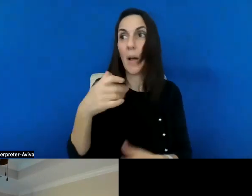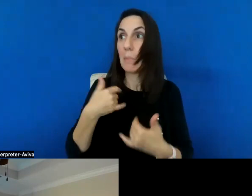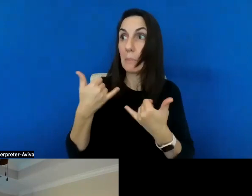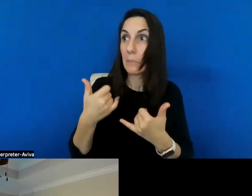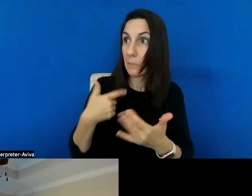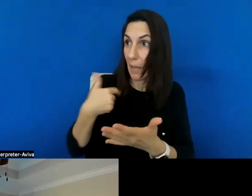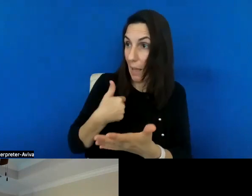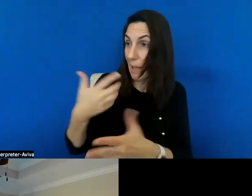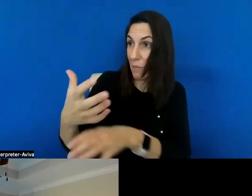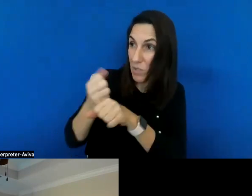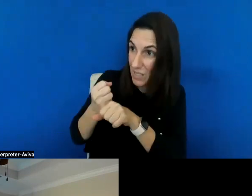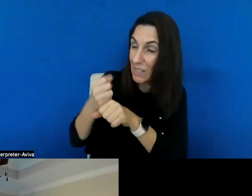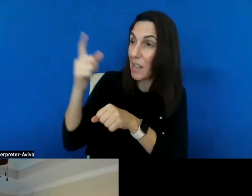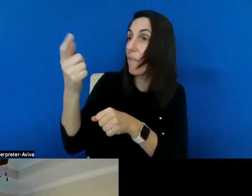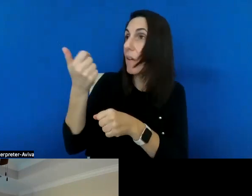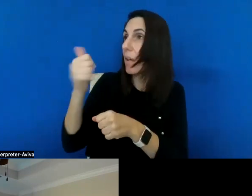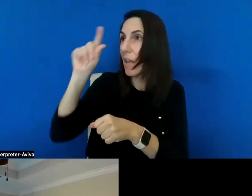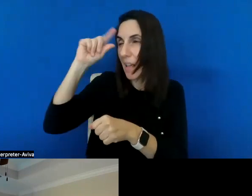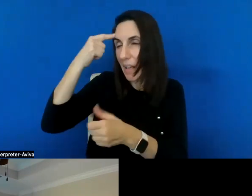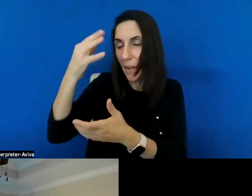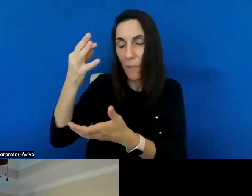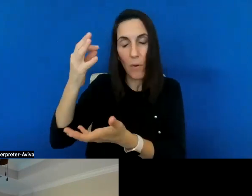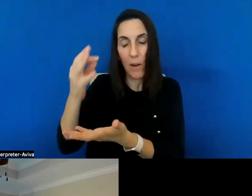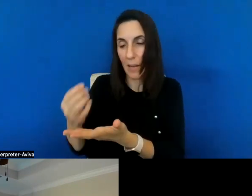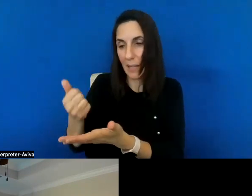know any kind of loans you get are based on your income and what you have.